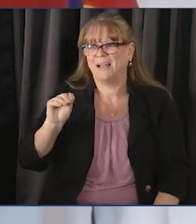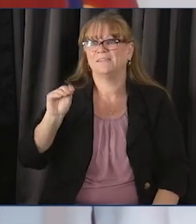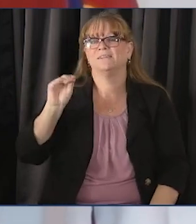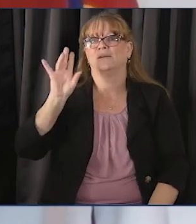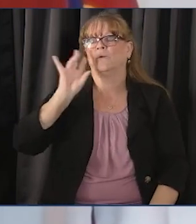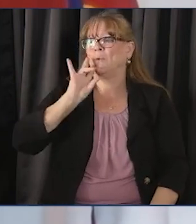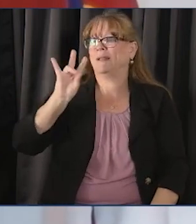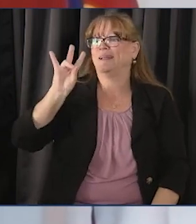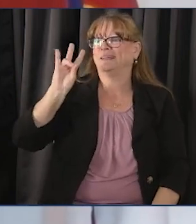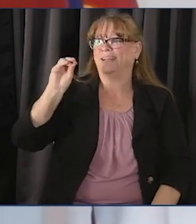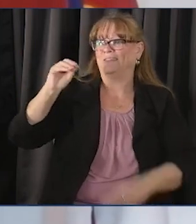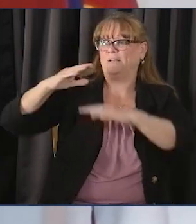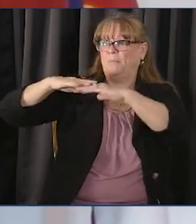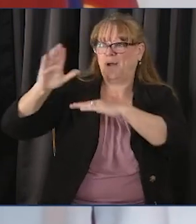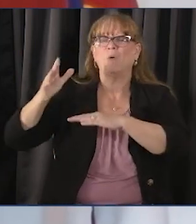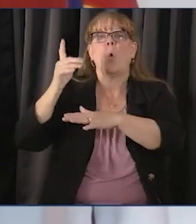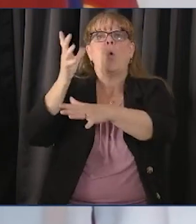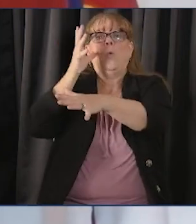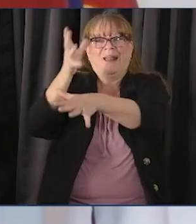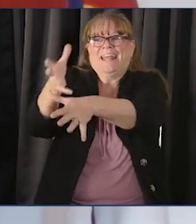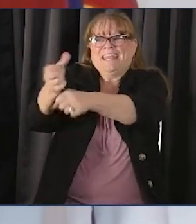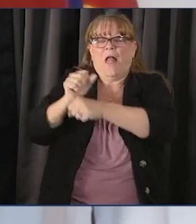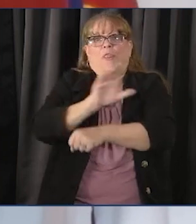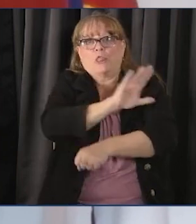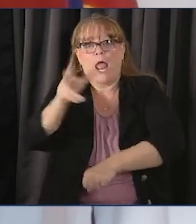Switching gears a bit before we open it up to questions.